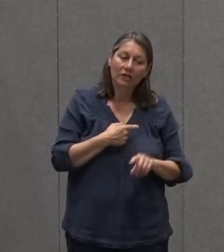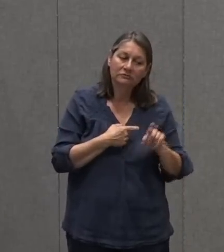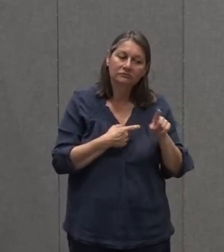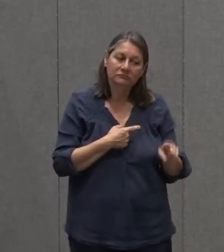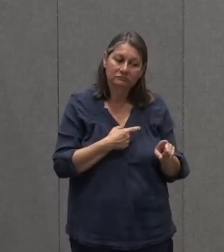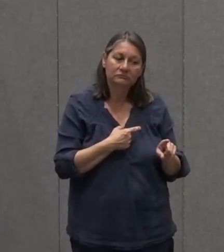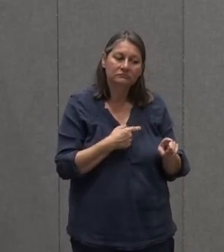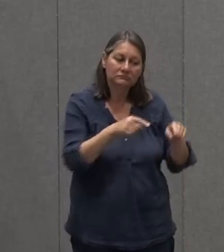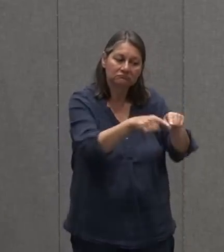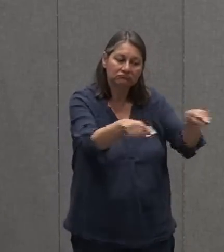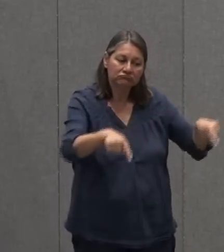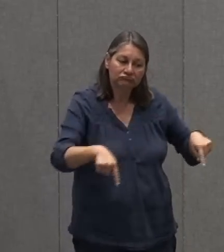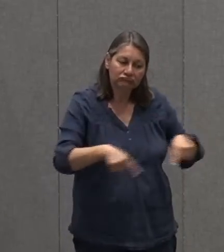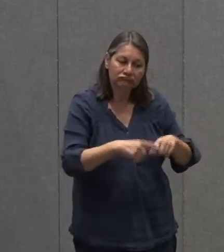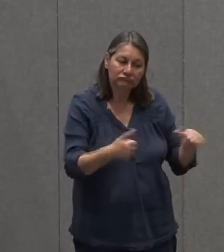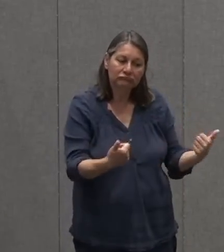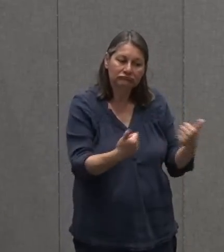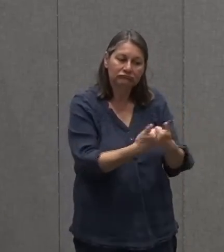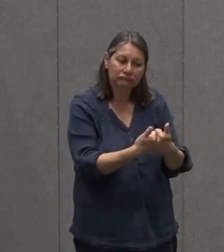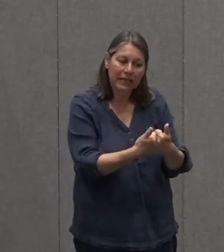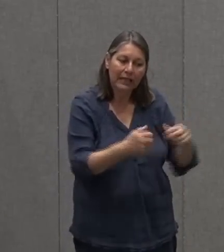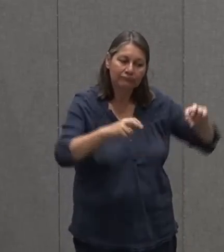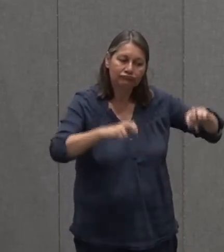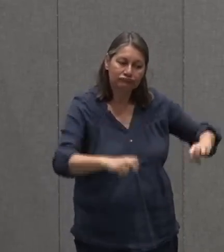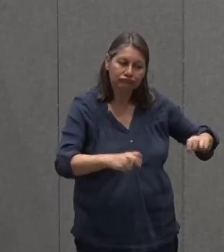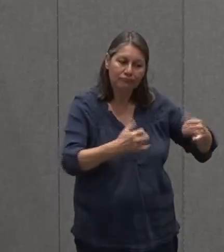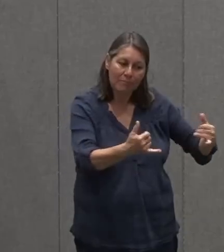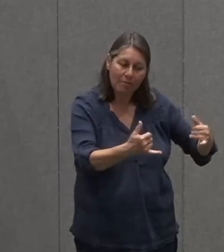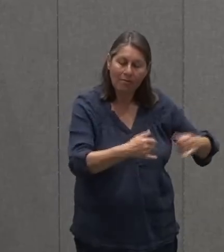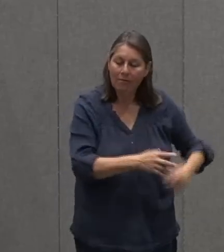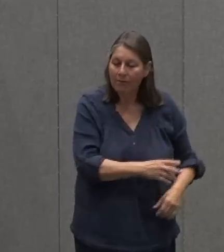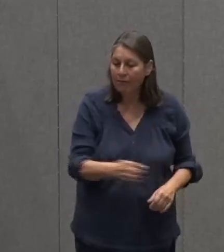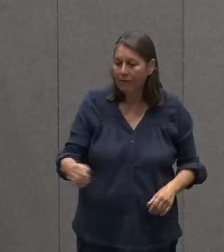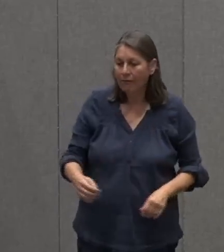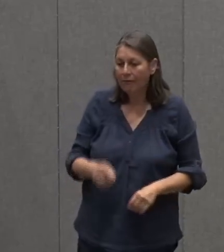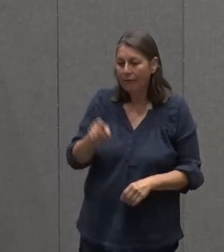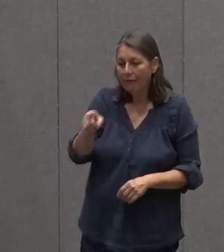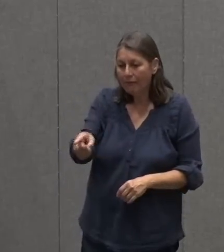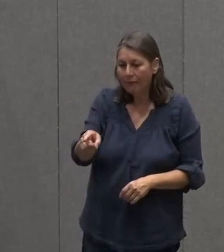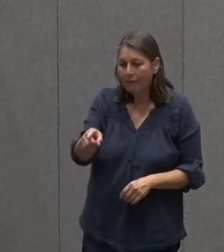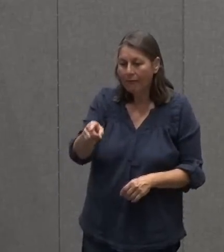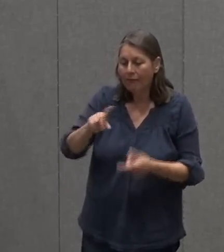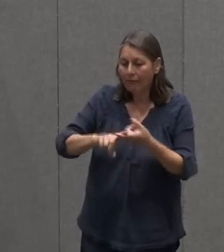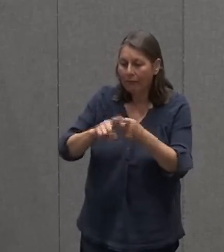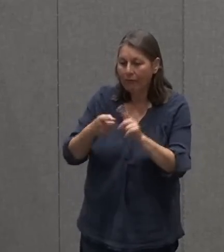and there's friends that are playing or reading books and it sounds like right now